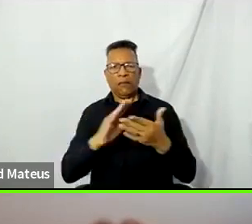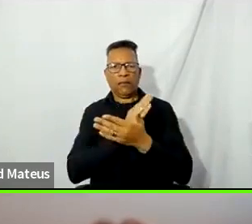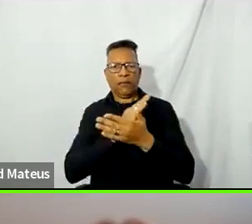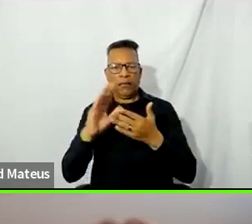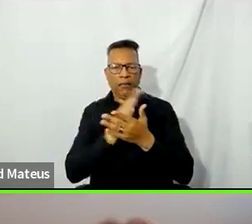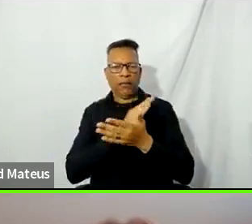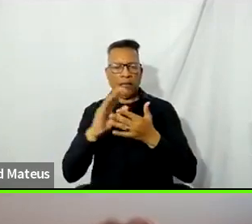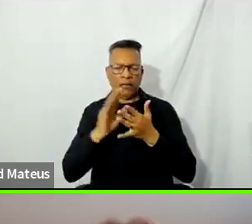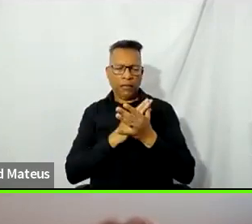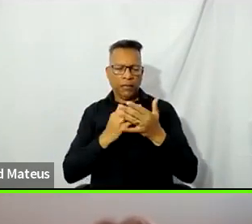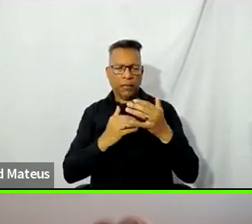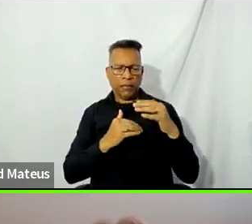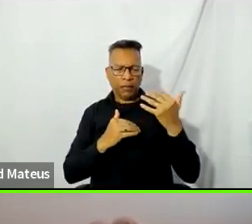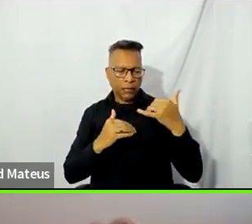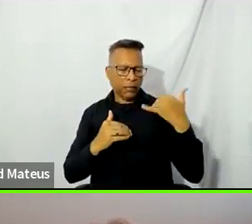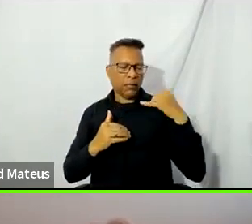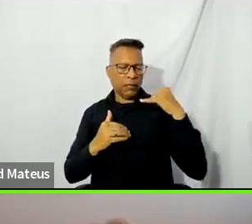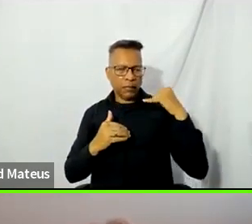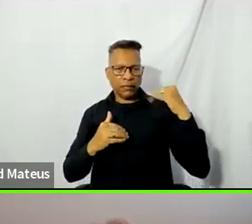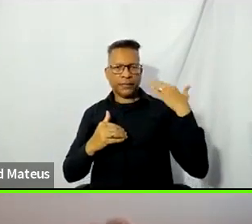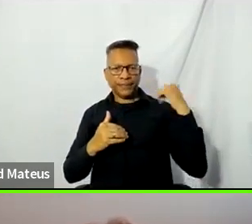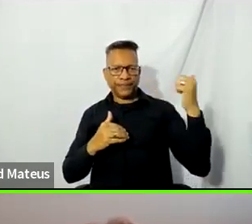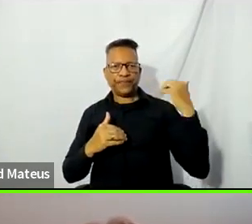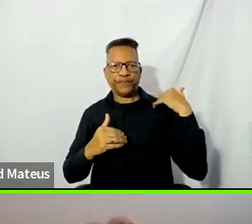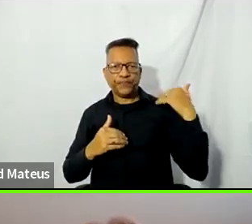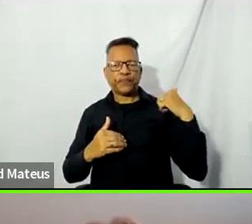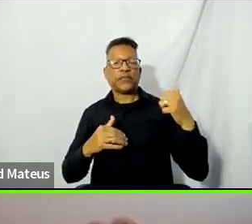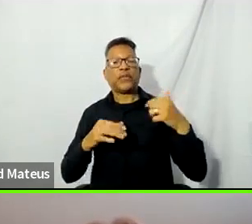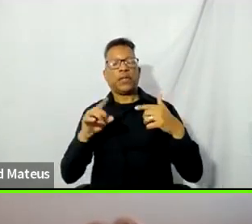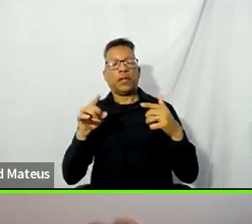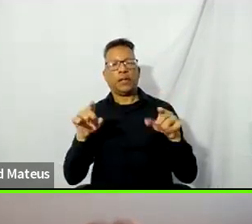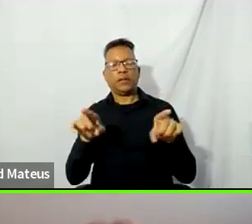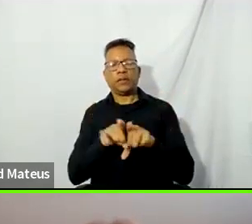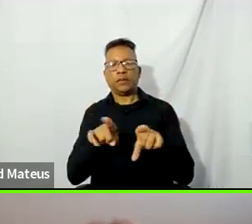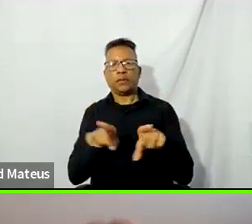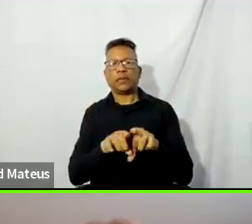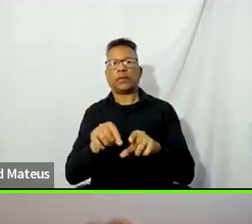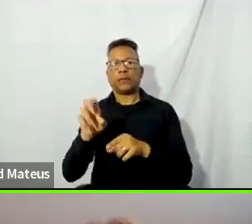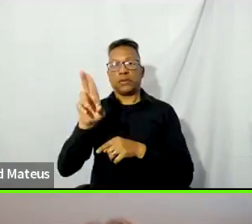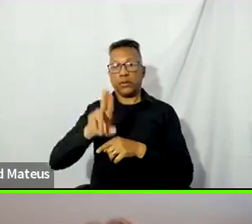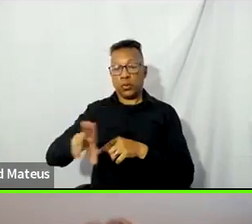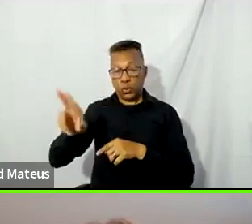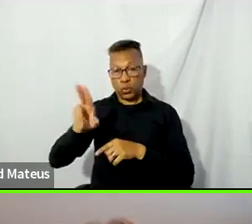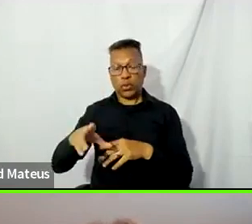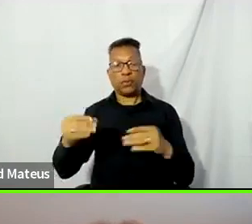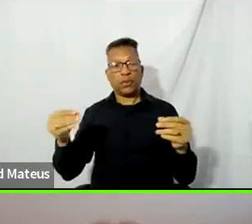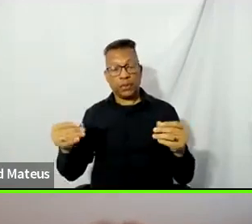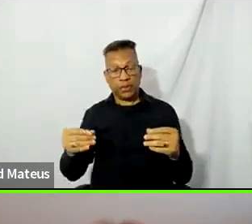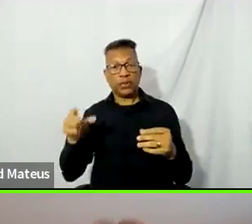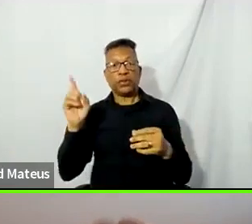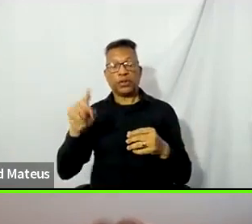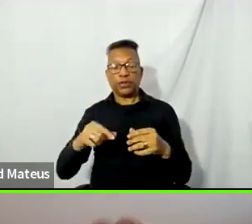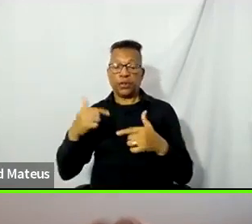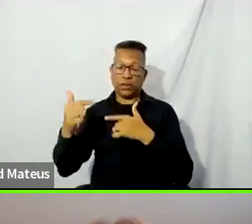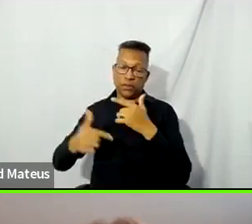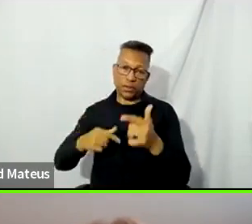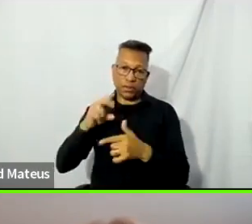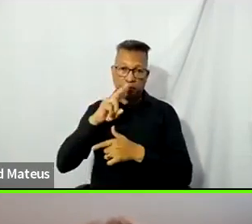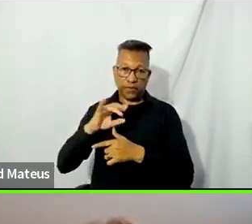others have use . We We got We got skin research, as you know We got skin research, as you know. in particular particular ways.